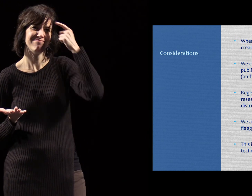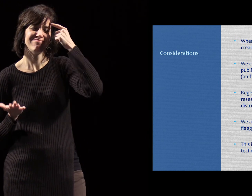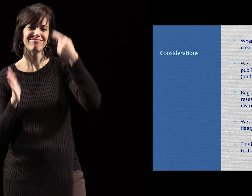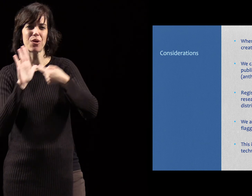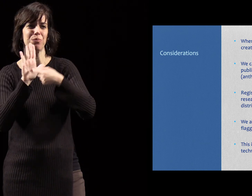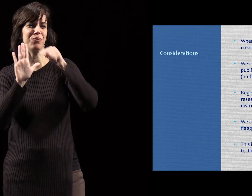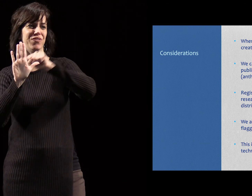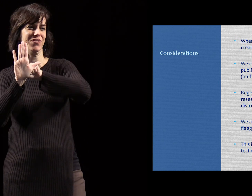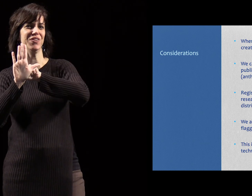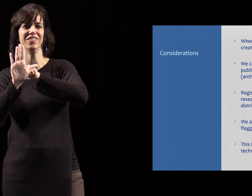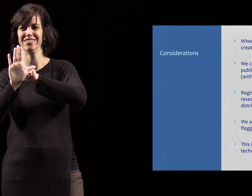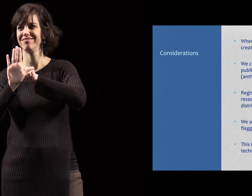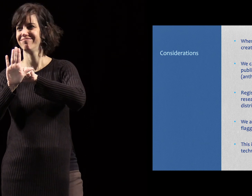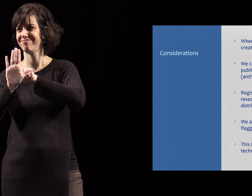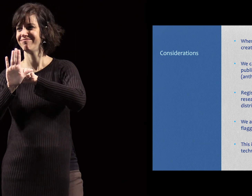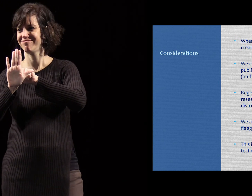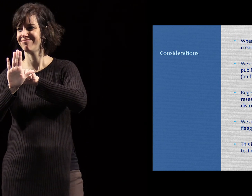That's a metaphor I like to use.